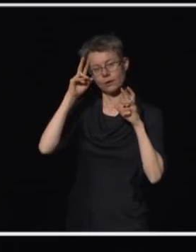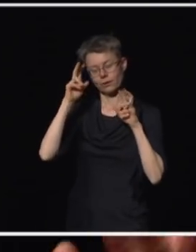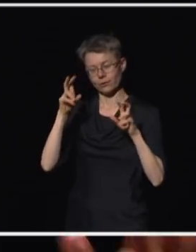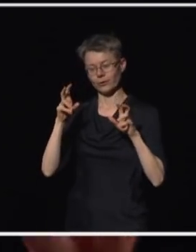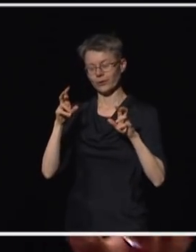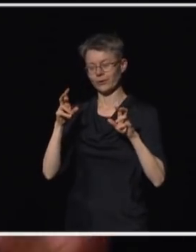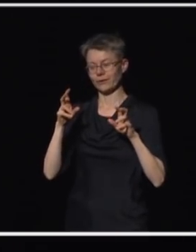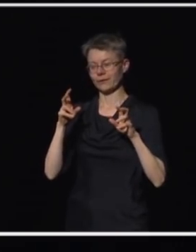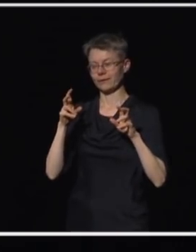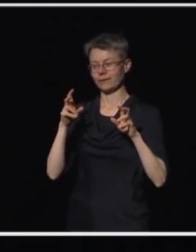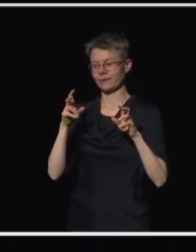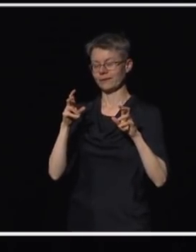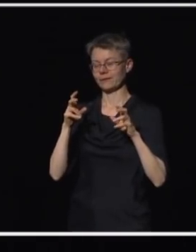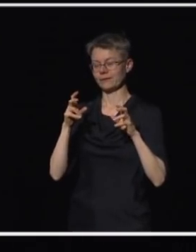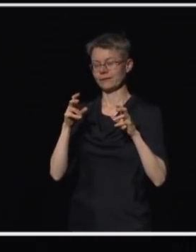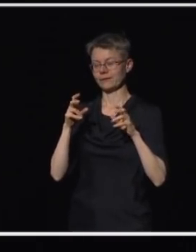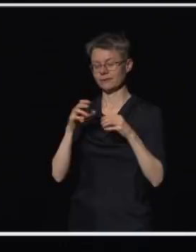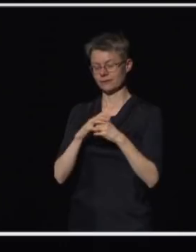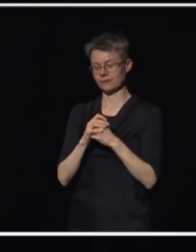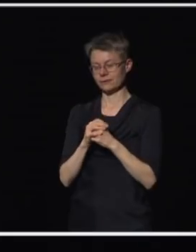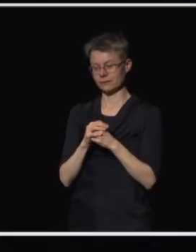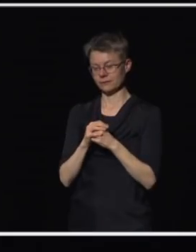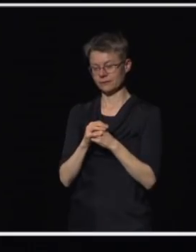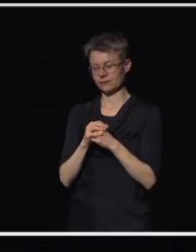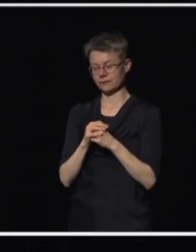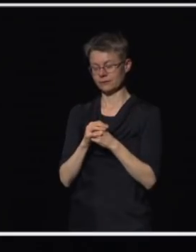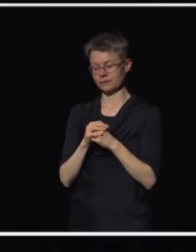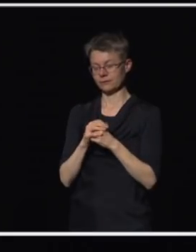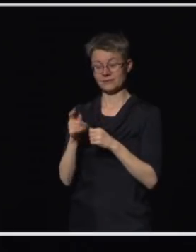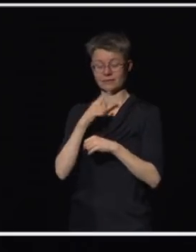you know, back, you know, here in this time with all of our ills and all of our problems and has